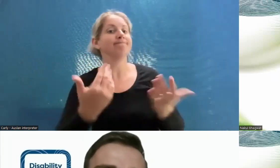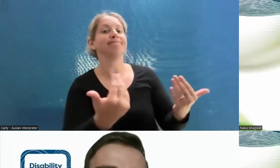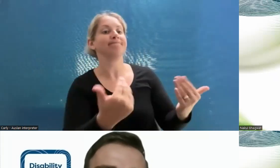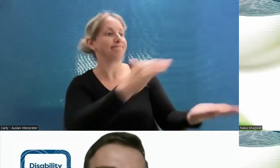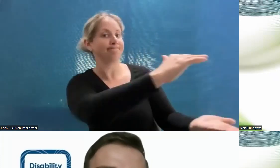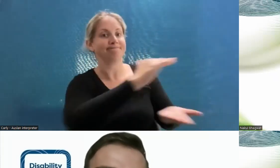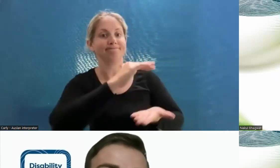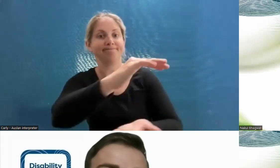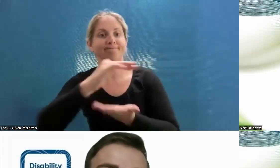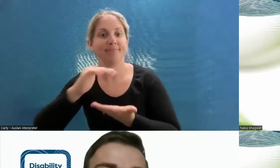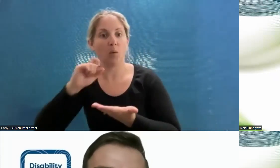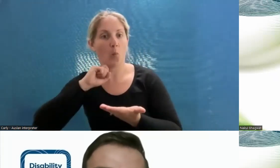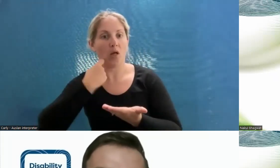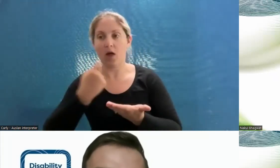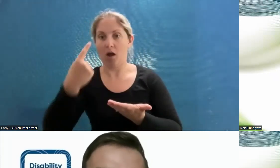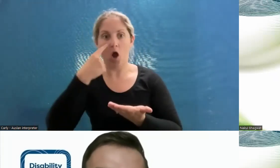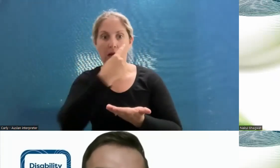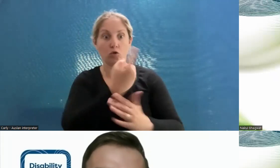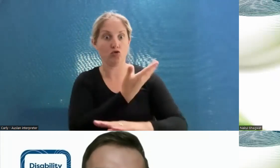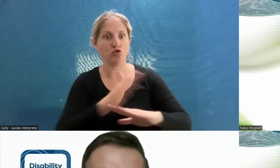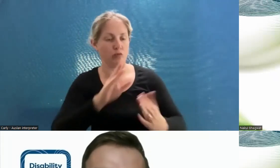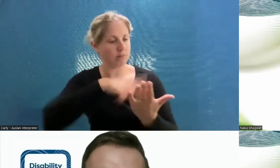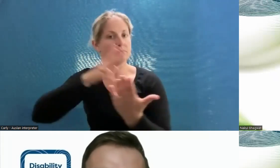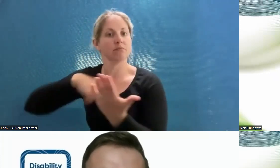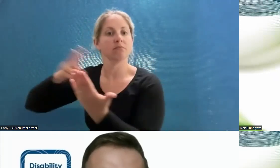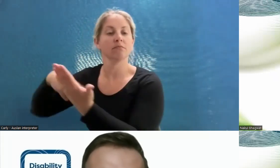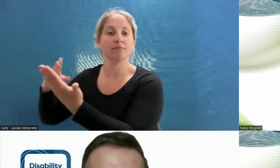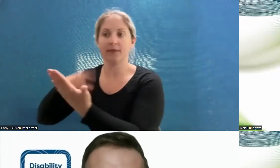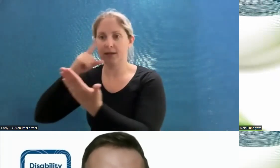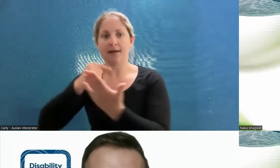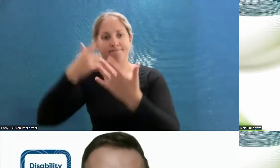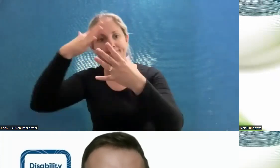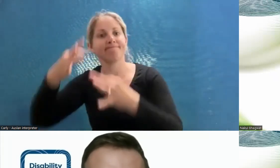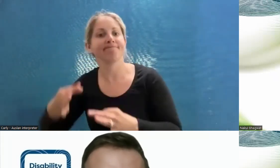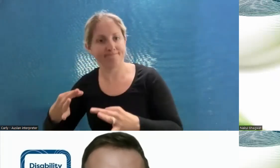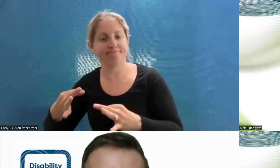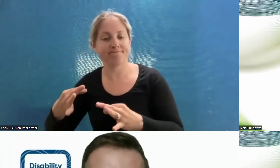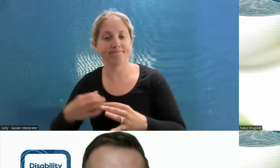party to cast a fresh set of eyes on the evidence.